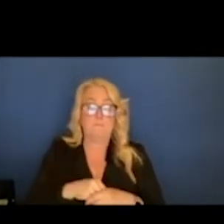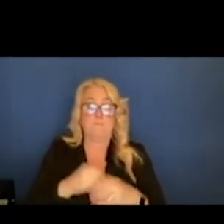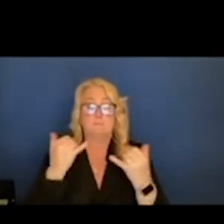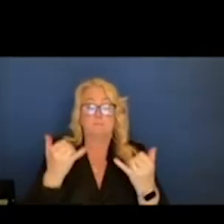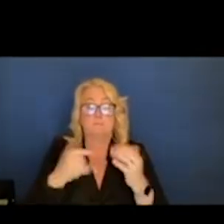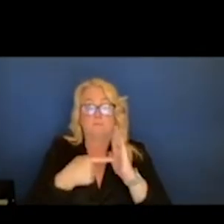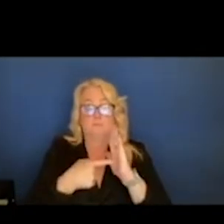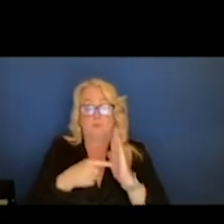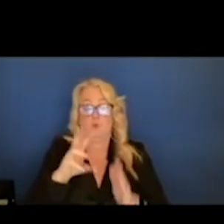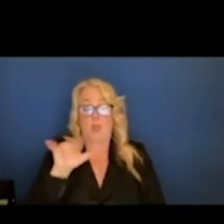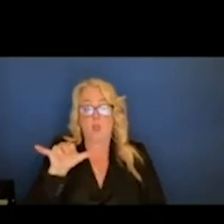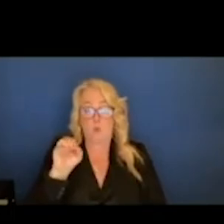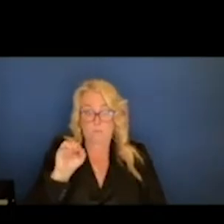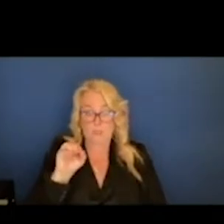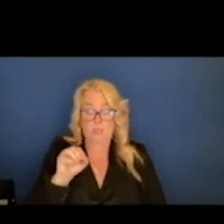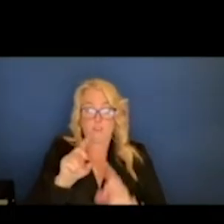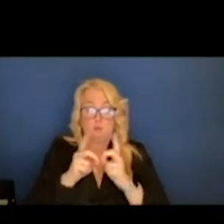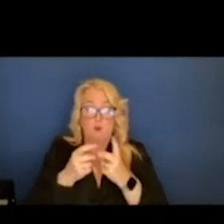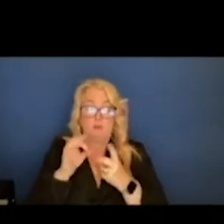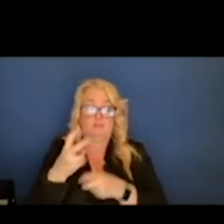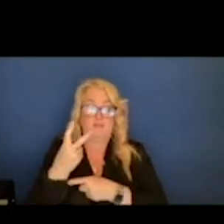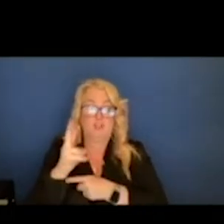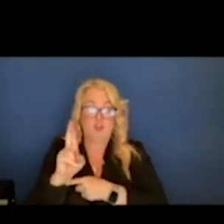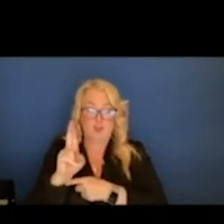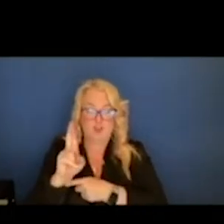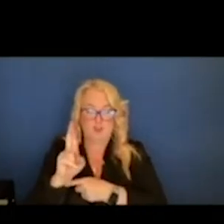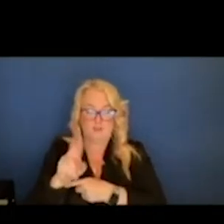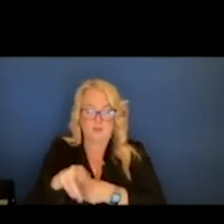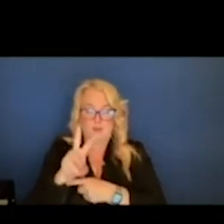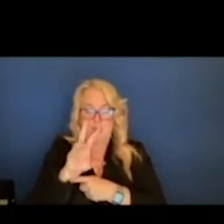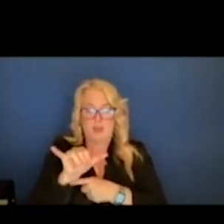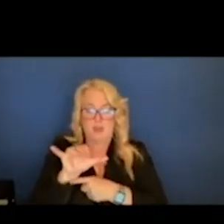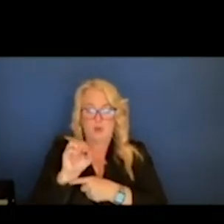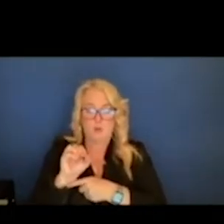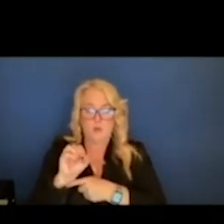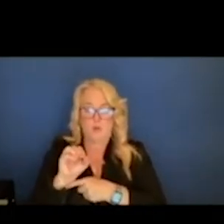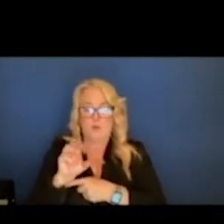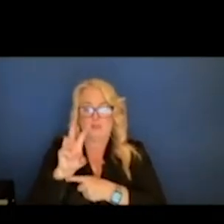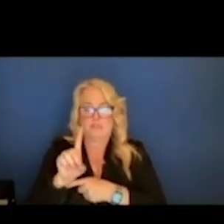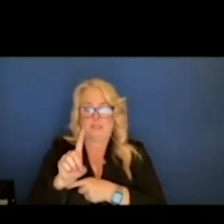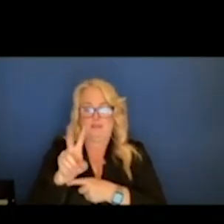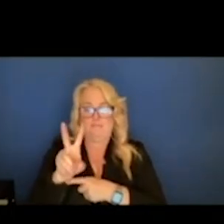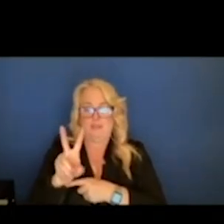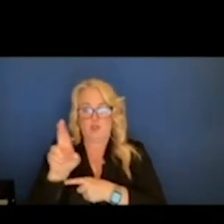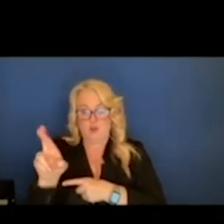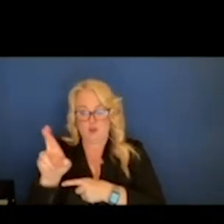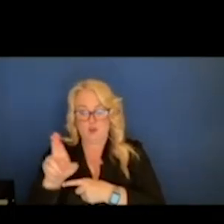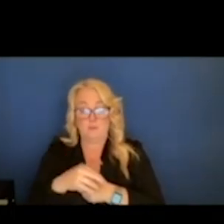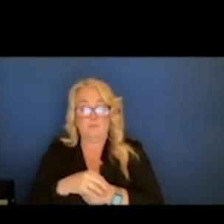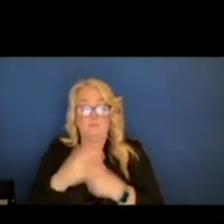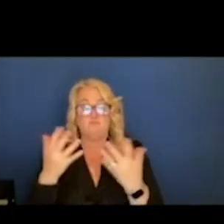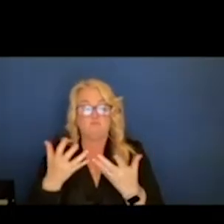Next is Wyoming’s Department of Vocational Rehabilitation (WY DVR). They partnered with